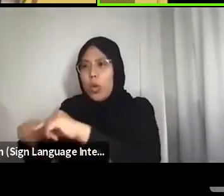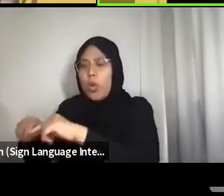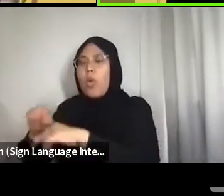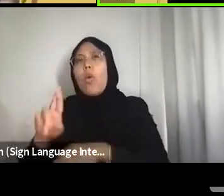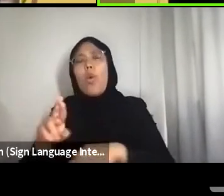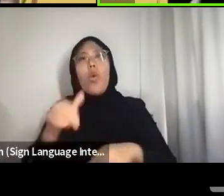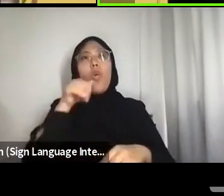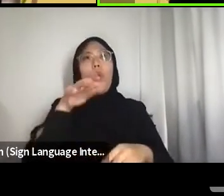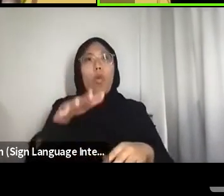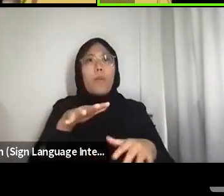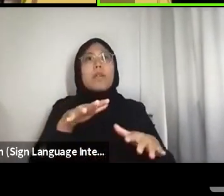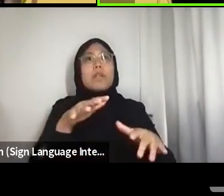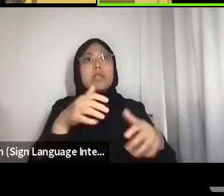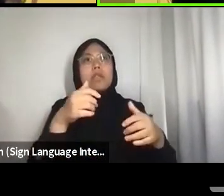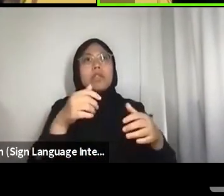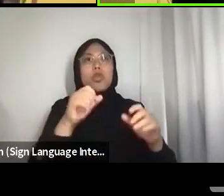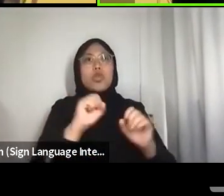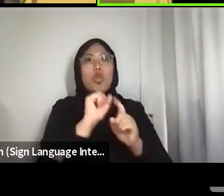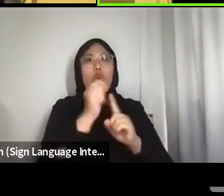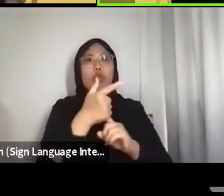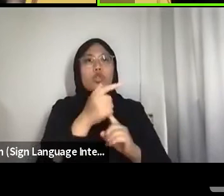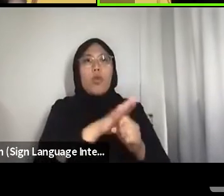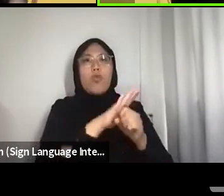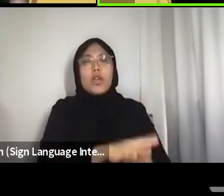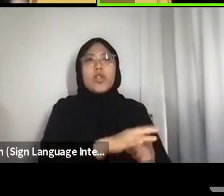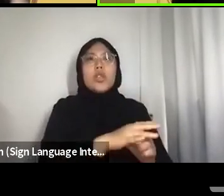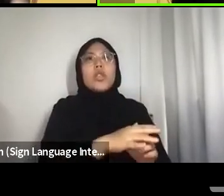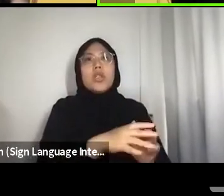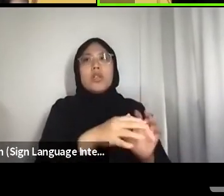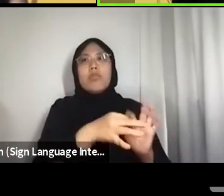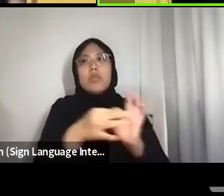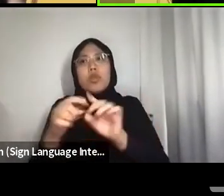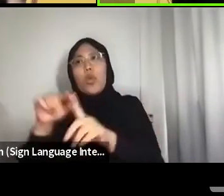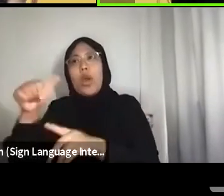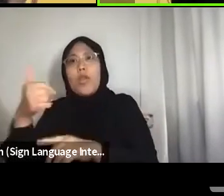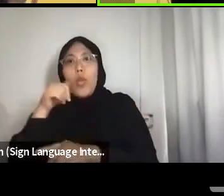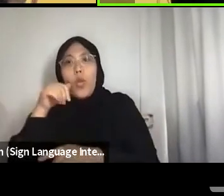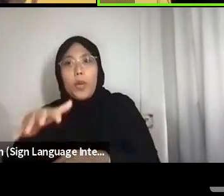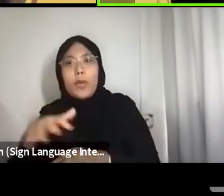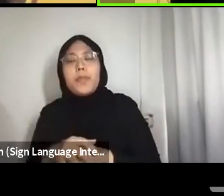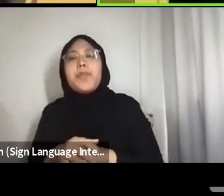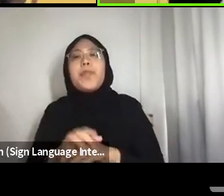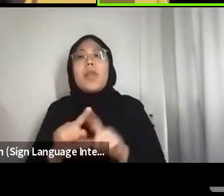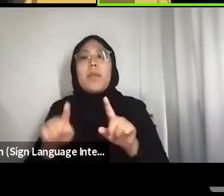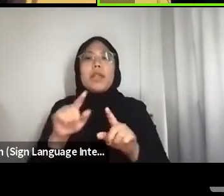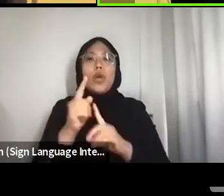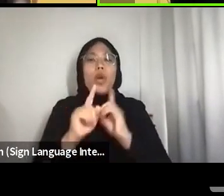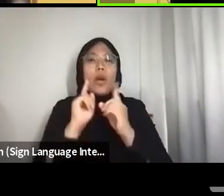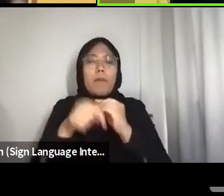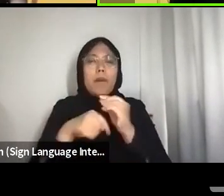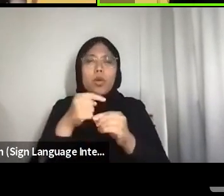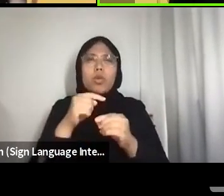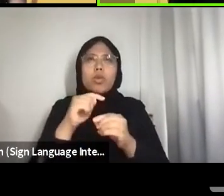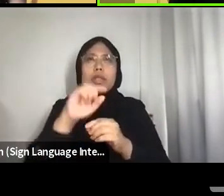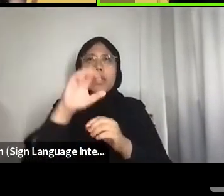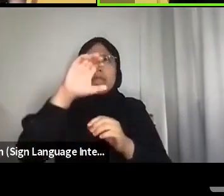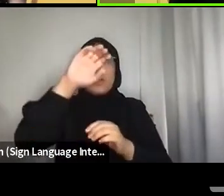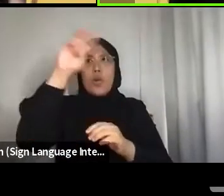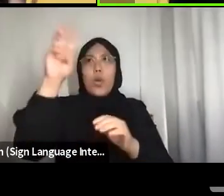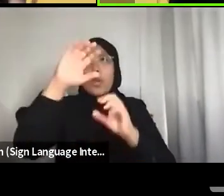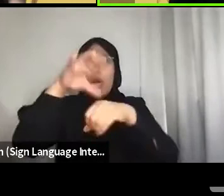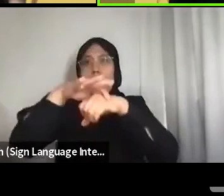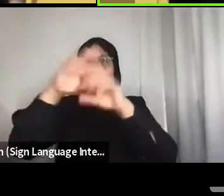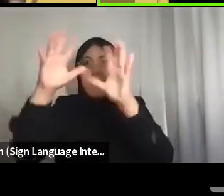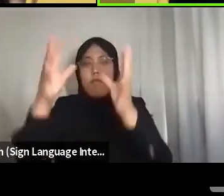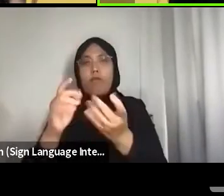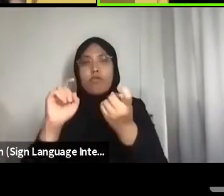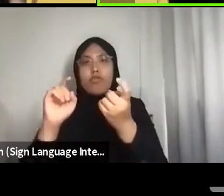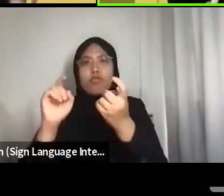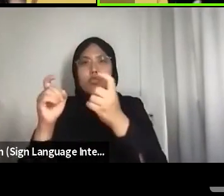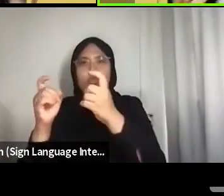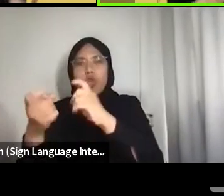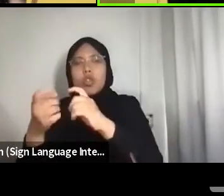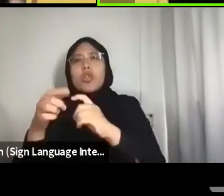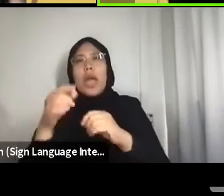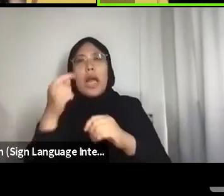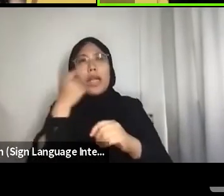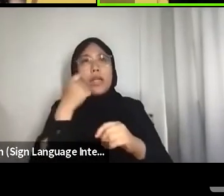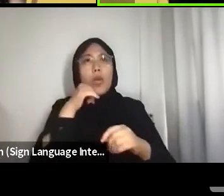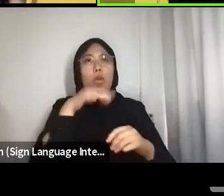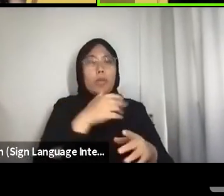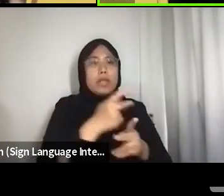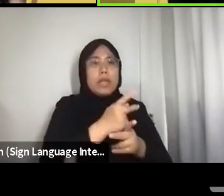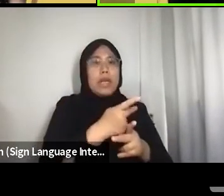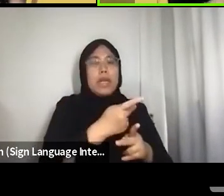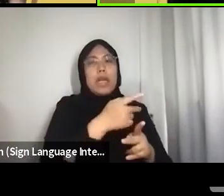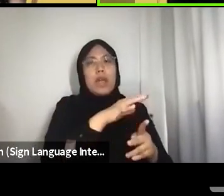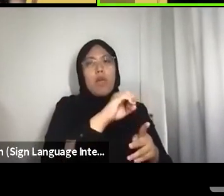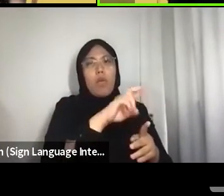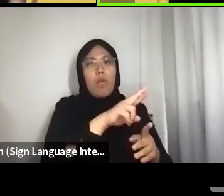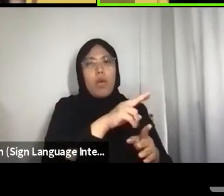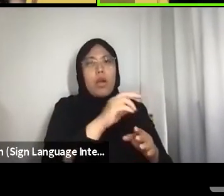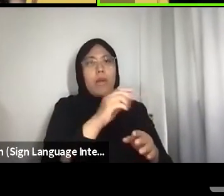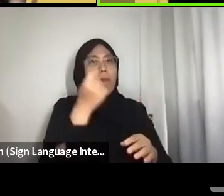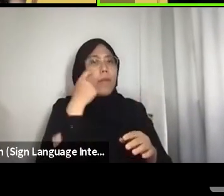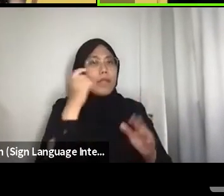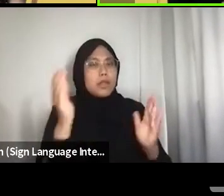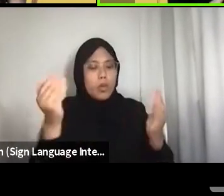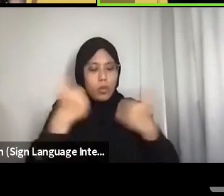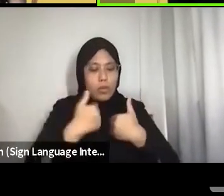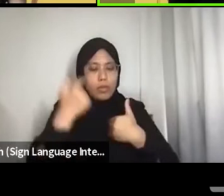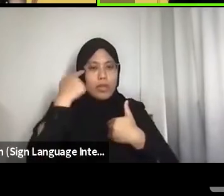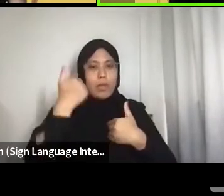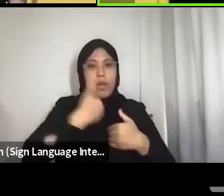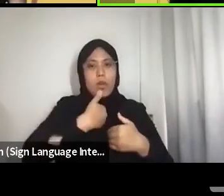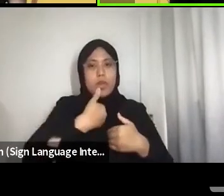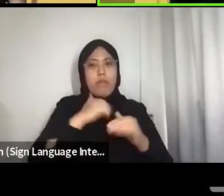Coming back to climate change, however, this idea of care and putting women at the centre really needs to reverse itself into thinking about ourselves and our impact on the world,